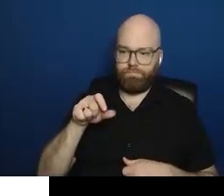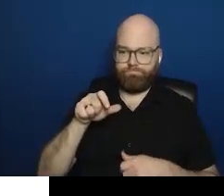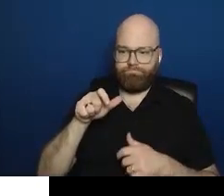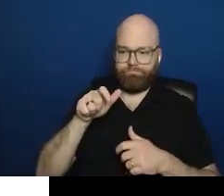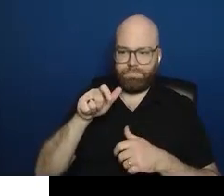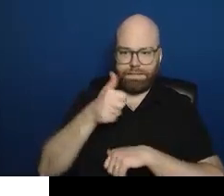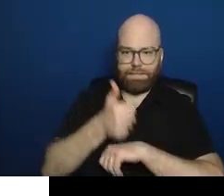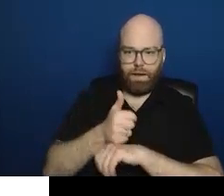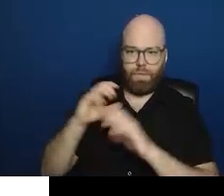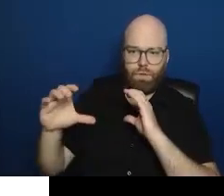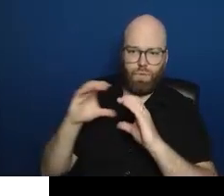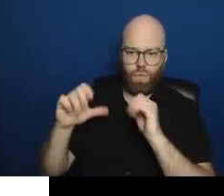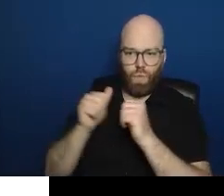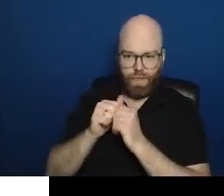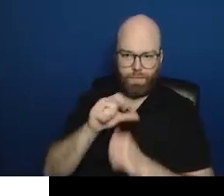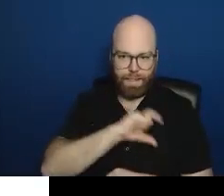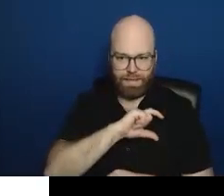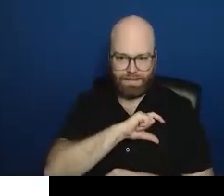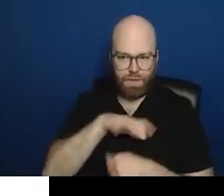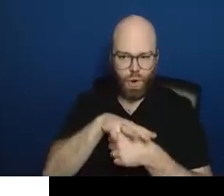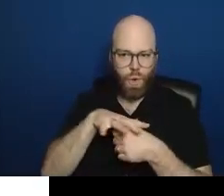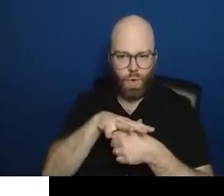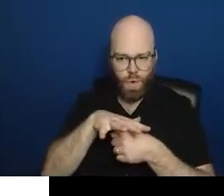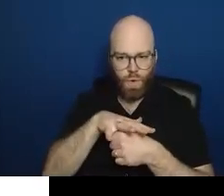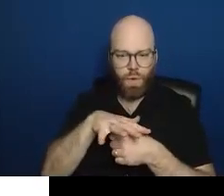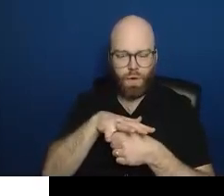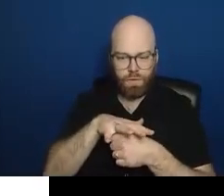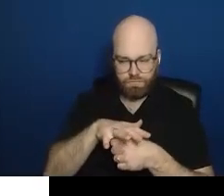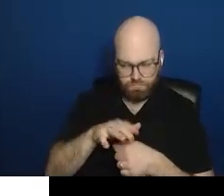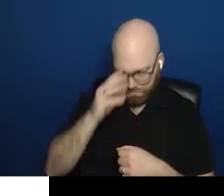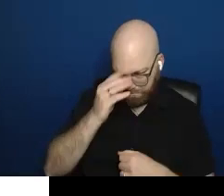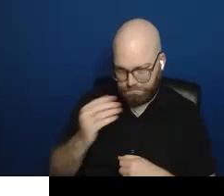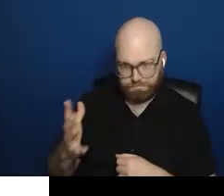with law enforcement to ensure that, you know, they won't be,